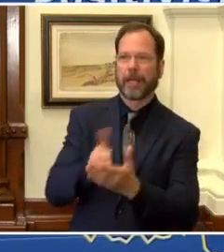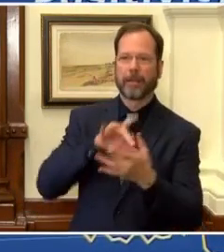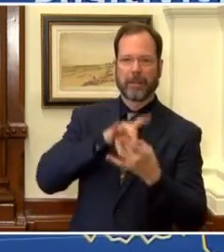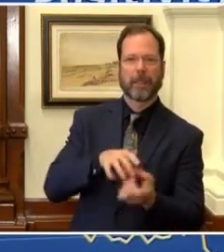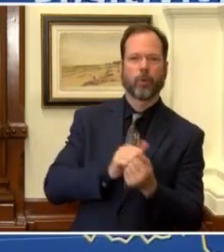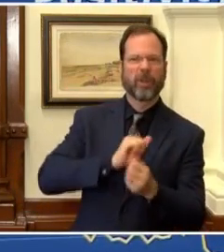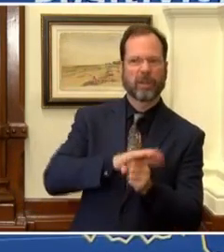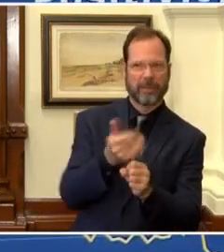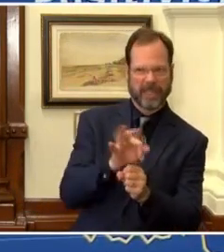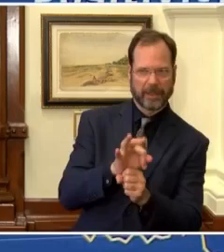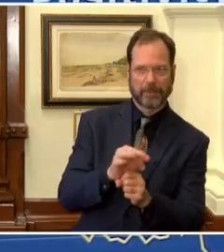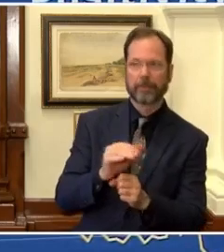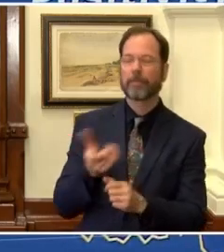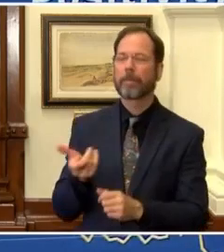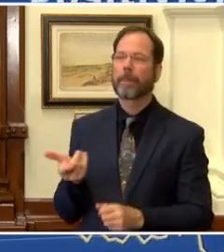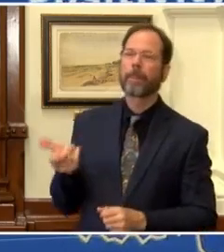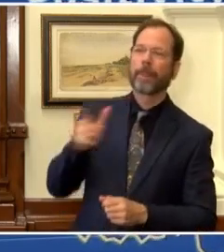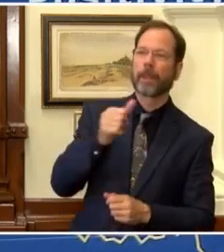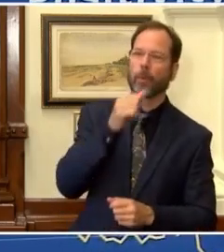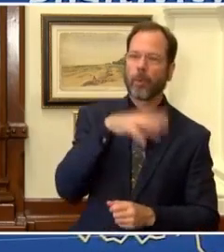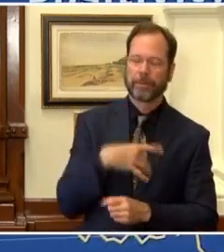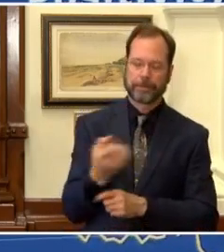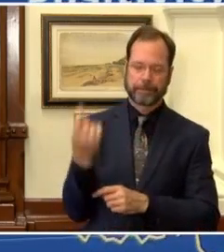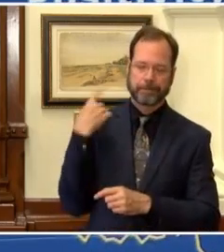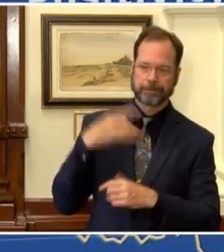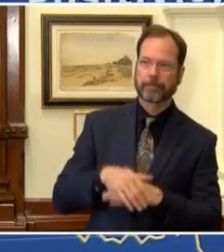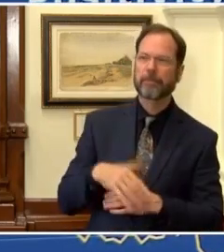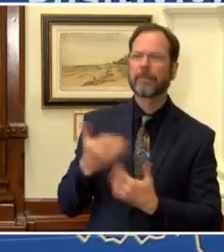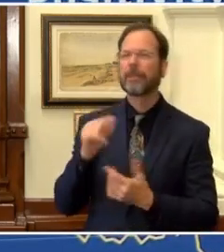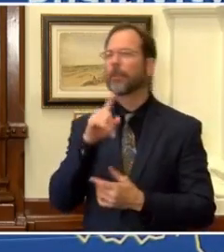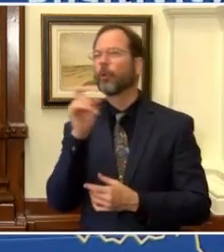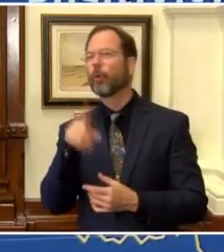SUPPLIES, INCLUDING PERSONNEL AND BEDS NEEDED TO RESPOND TO COVID-19. NEXT QUESTION.